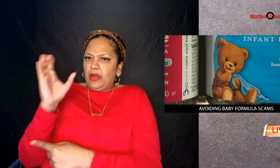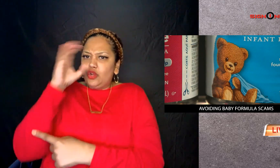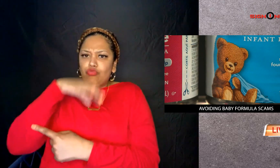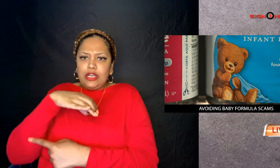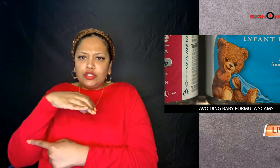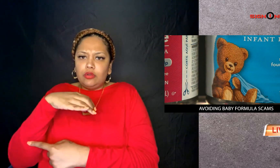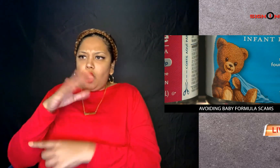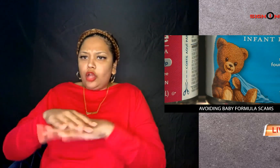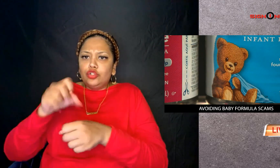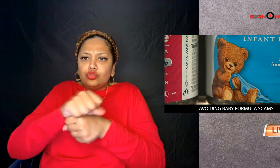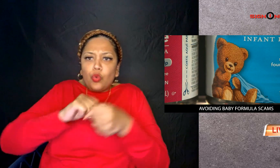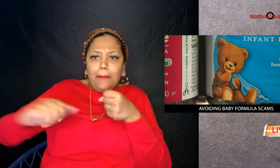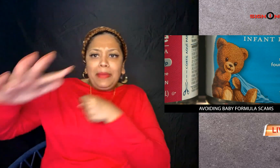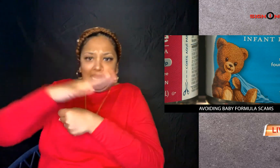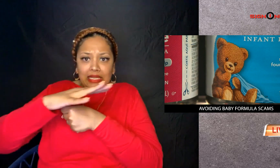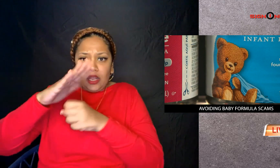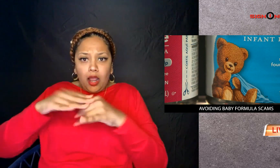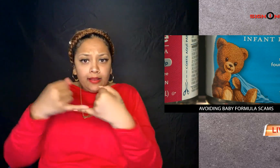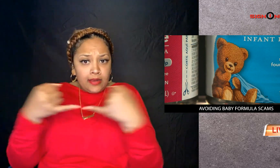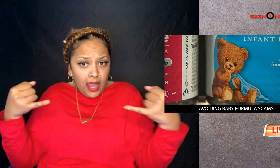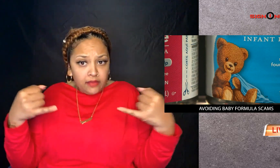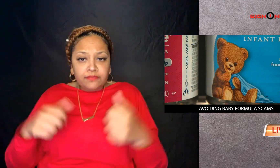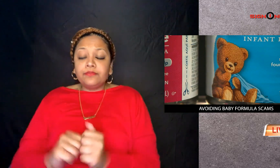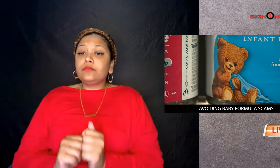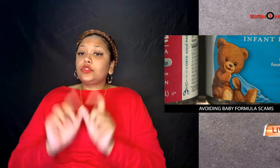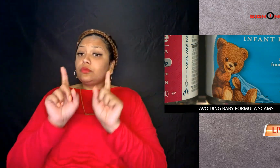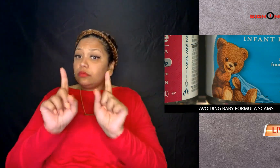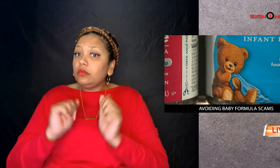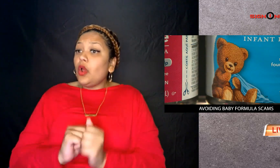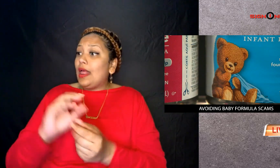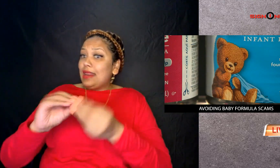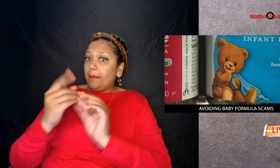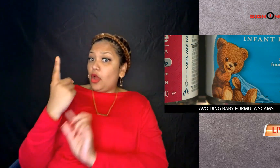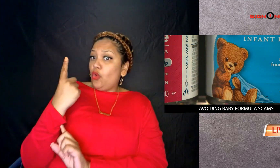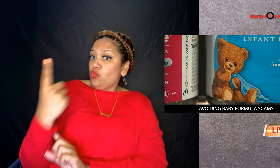the BBB says here are the red flags to be aware of before you buy products from strangers